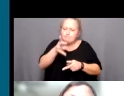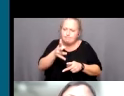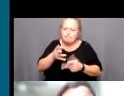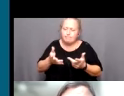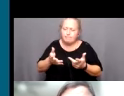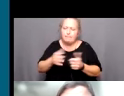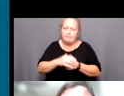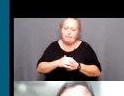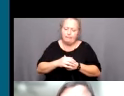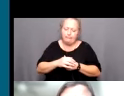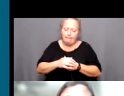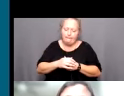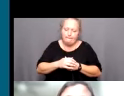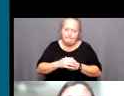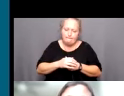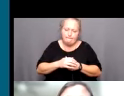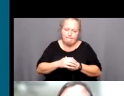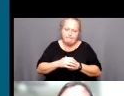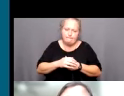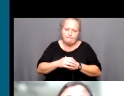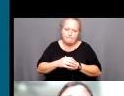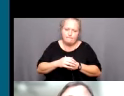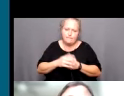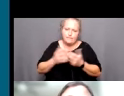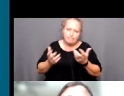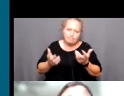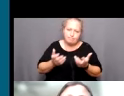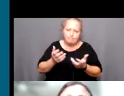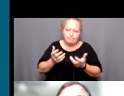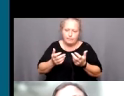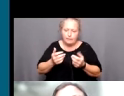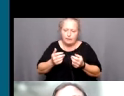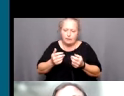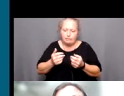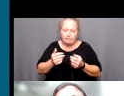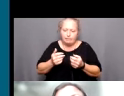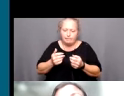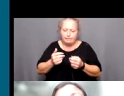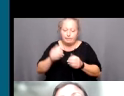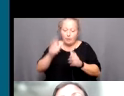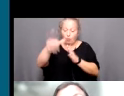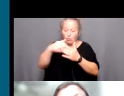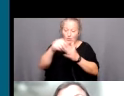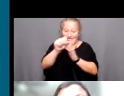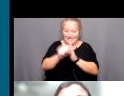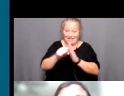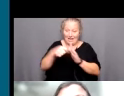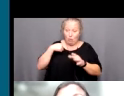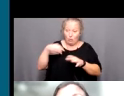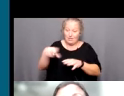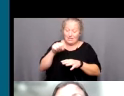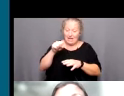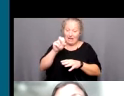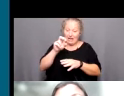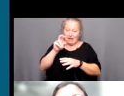And so you know, as a as a state, we take the view that we want to invest and we want to support.